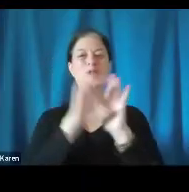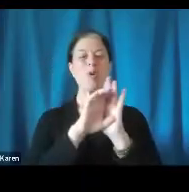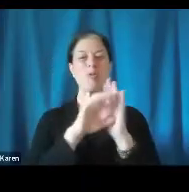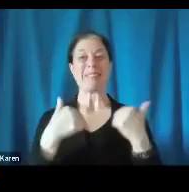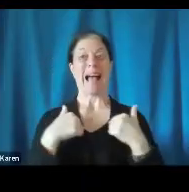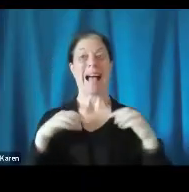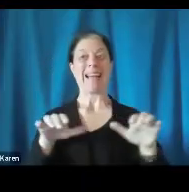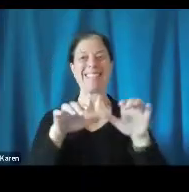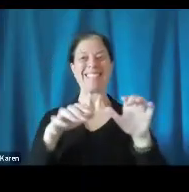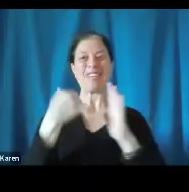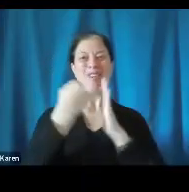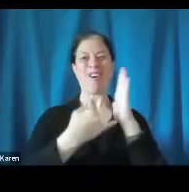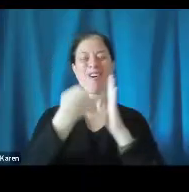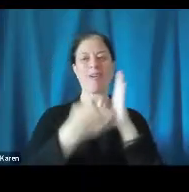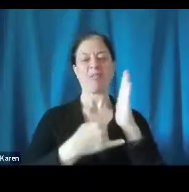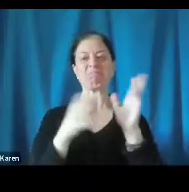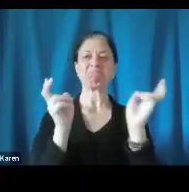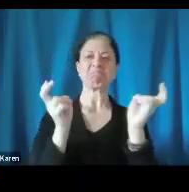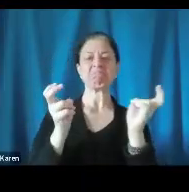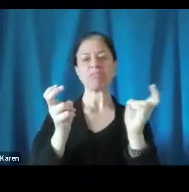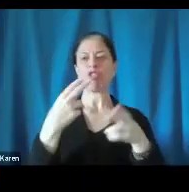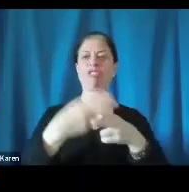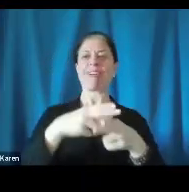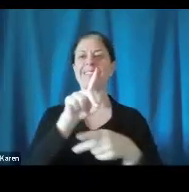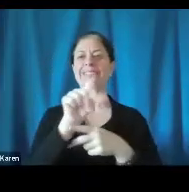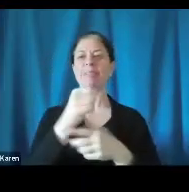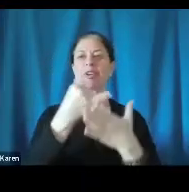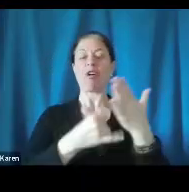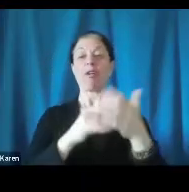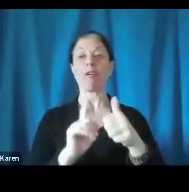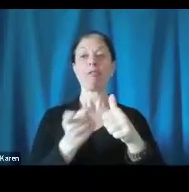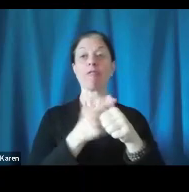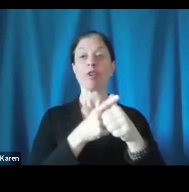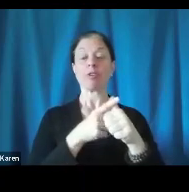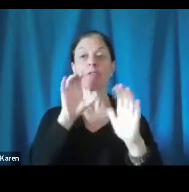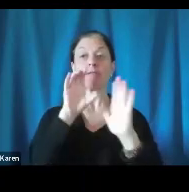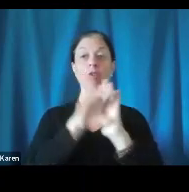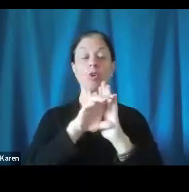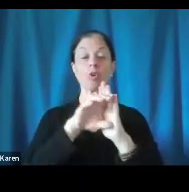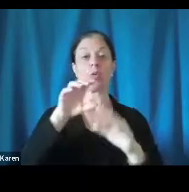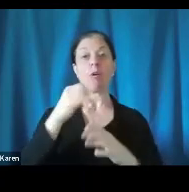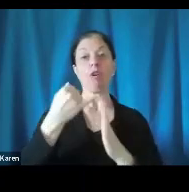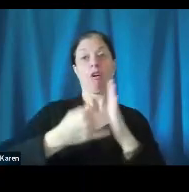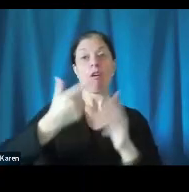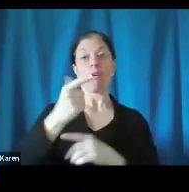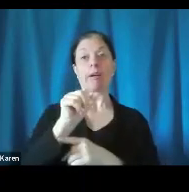garment design. These two photos are photos of art work that I did that would be considered